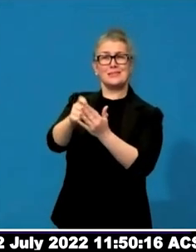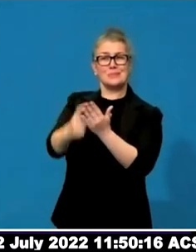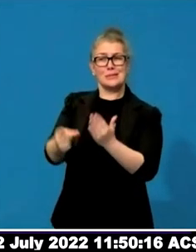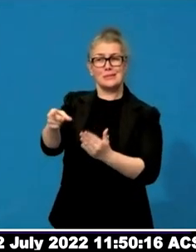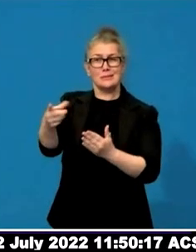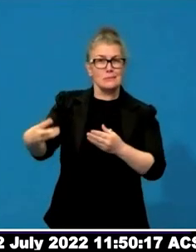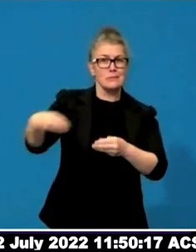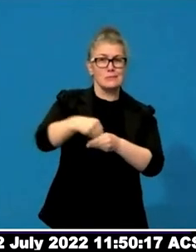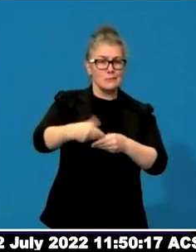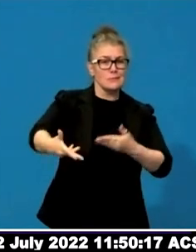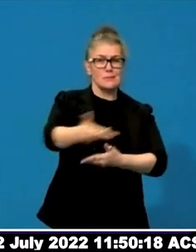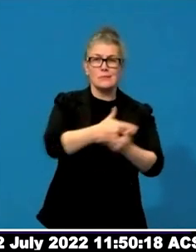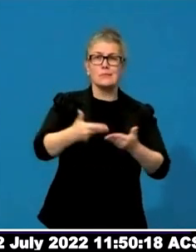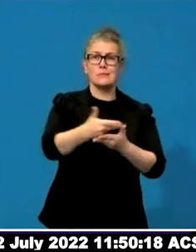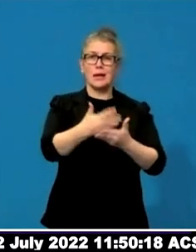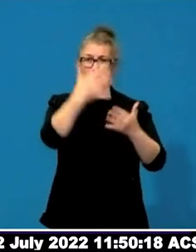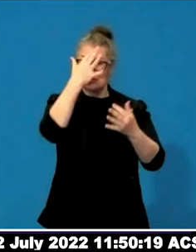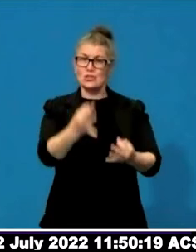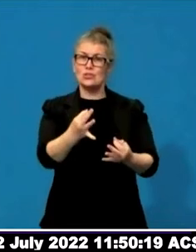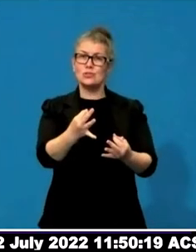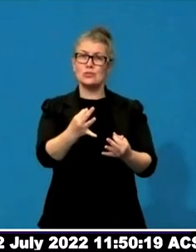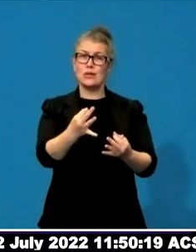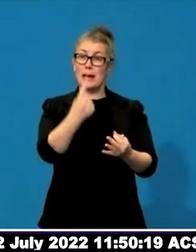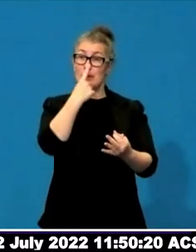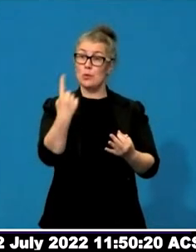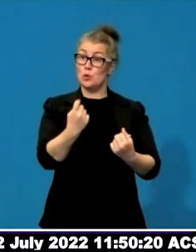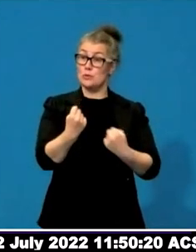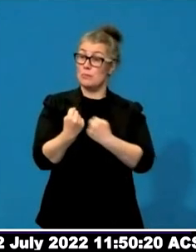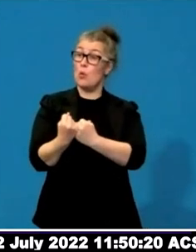and their supporters and the people around them - you know,